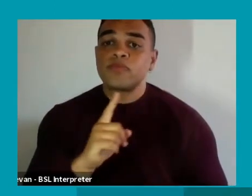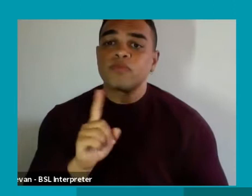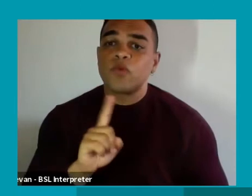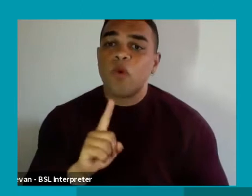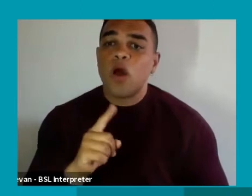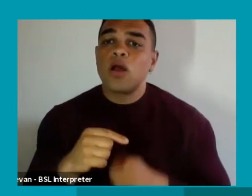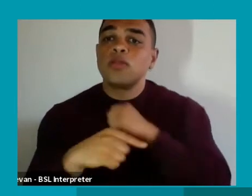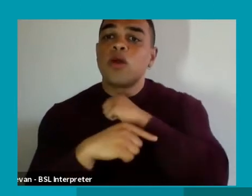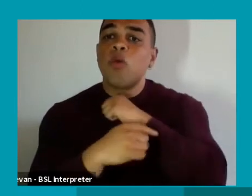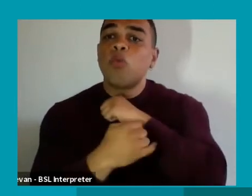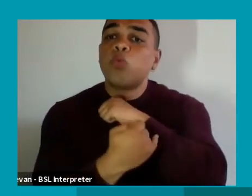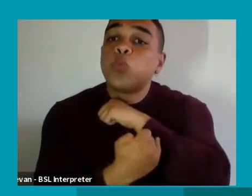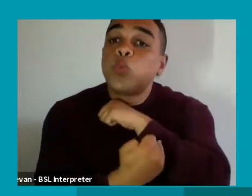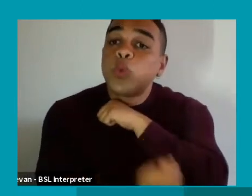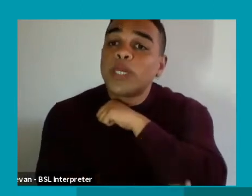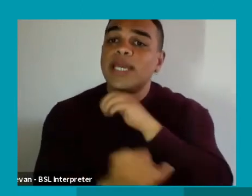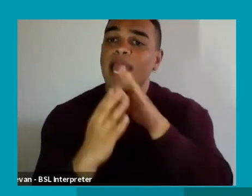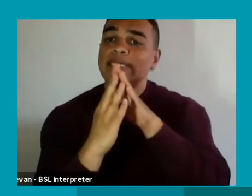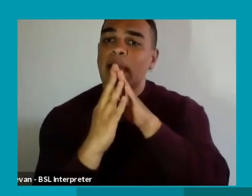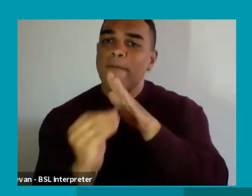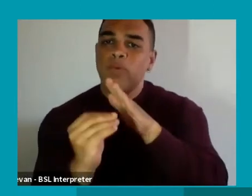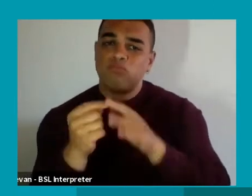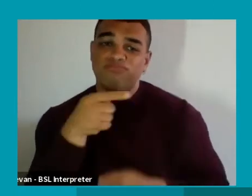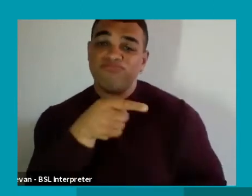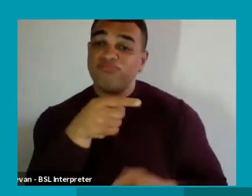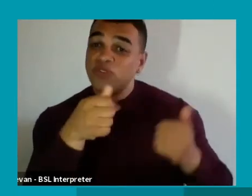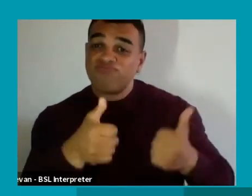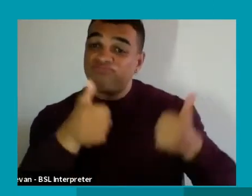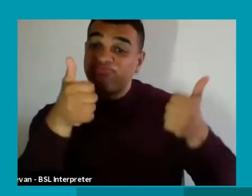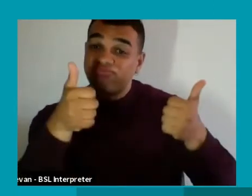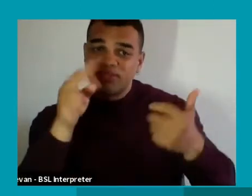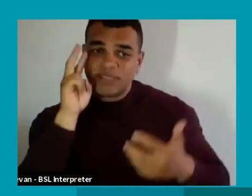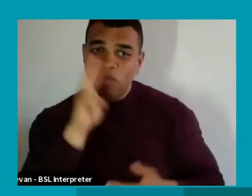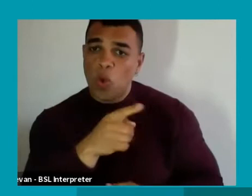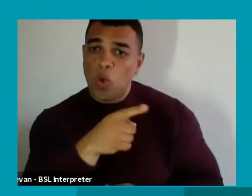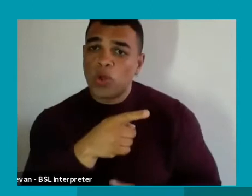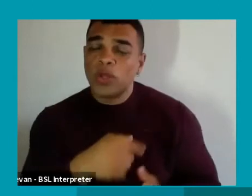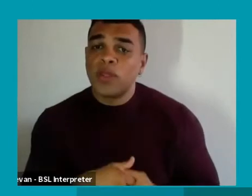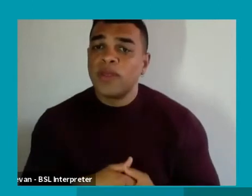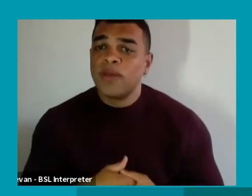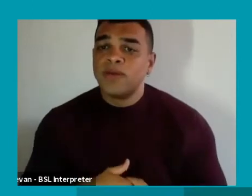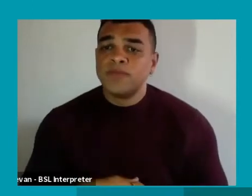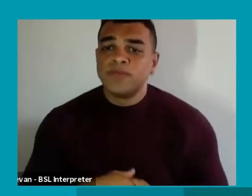talked about avoiding those cliches. And let's see how many you can actually count in this example. So the example this weak is the